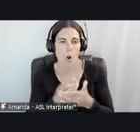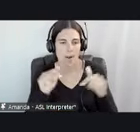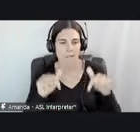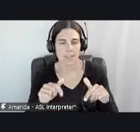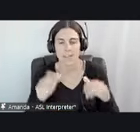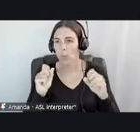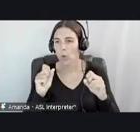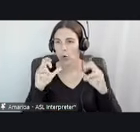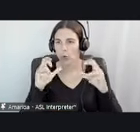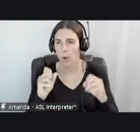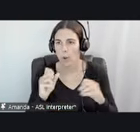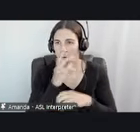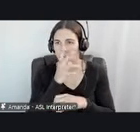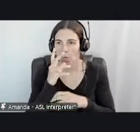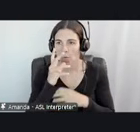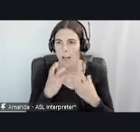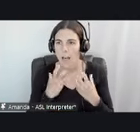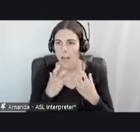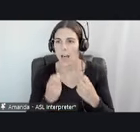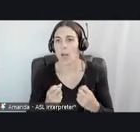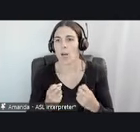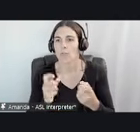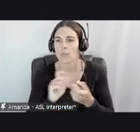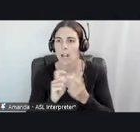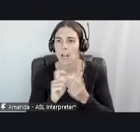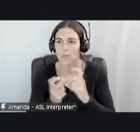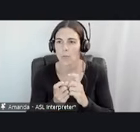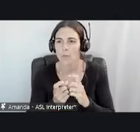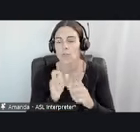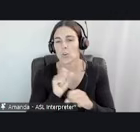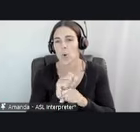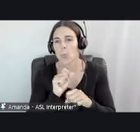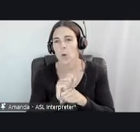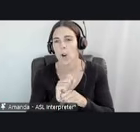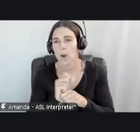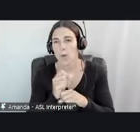uh rural health transformation work with NC roots born and raised in for scythe county and actually